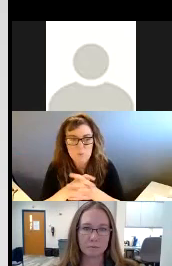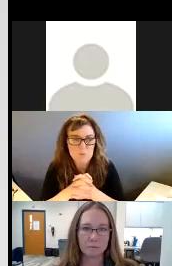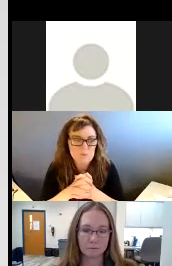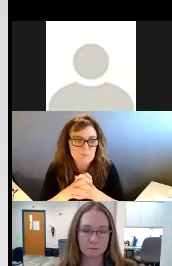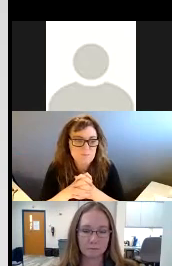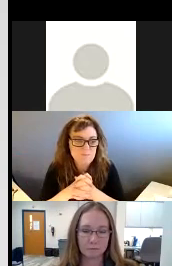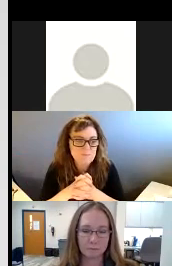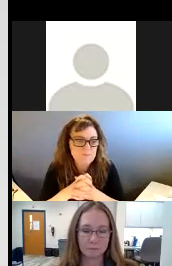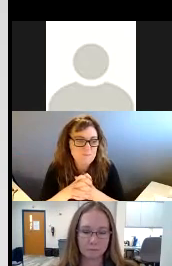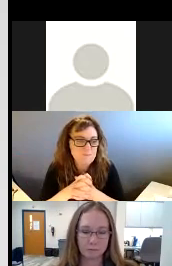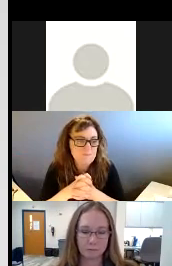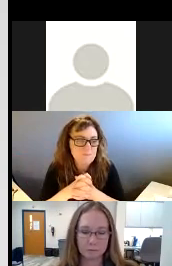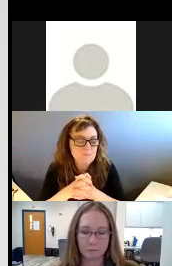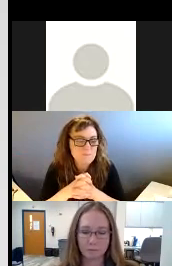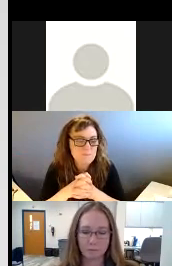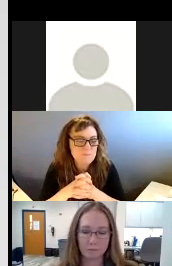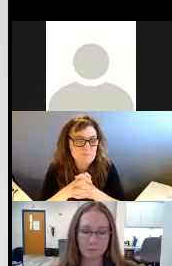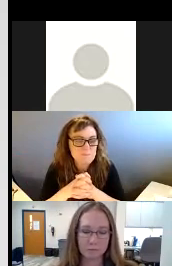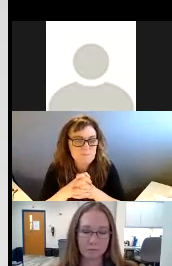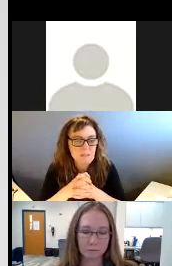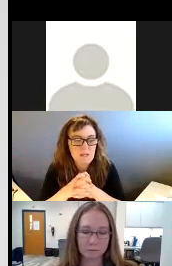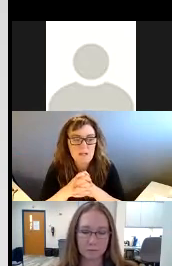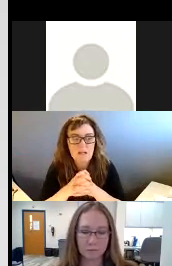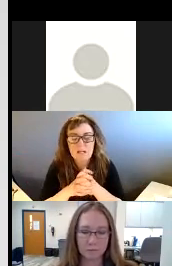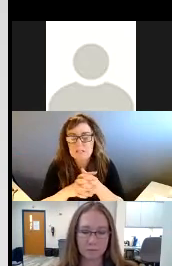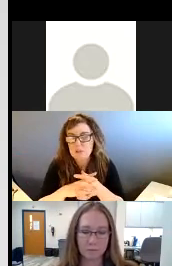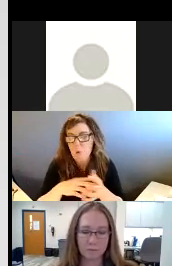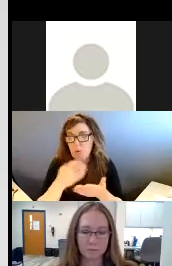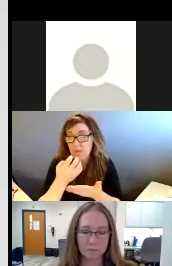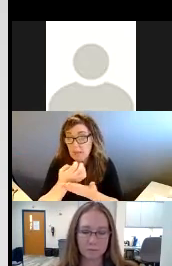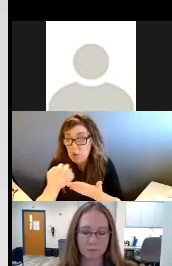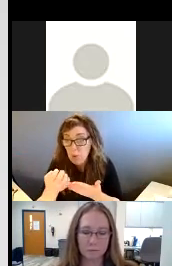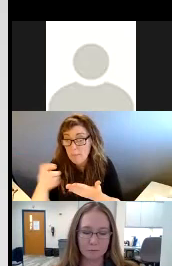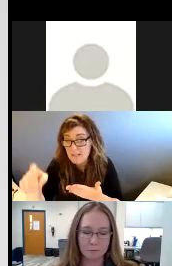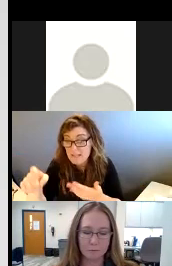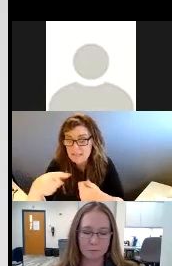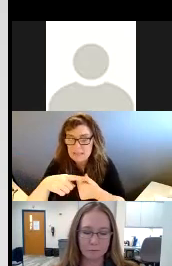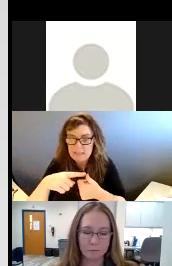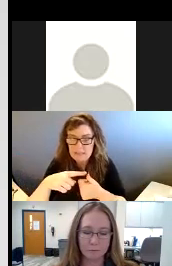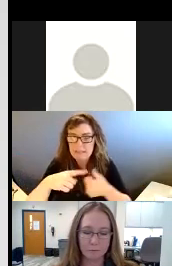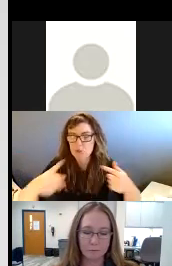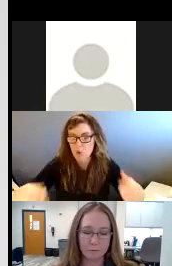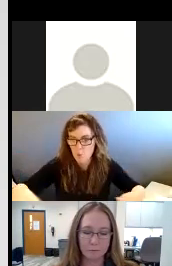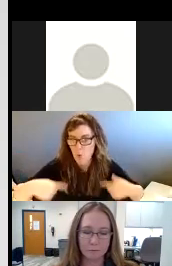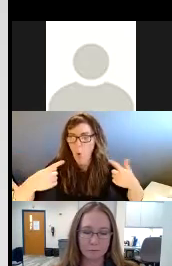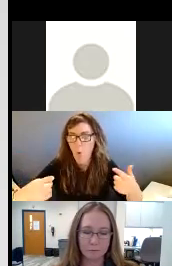IN THE WRITE-UP WE KNEW THAT THE EQUIPMENT HE WAS GOING TO NEED WAS A ROLLING SHOWER CHAIR FOR A COMMODE AND A SHOWER.